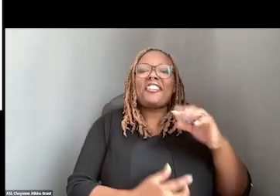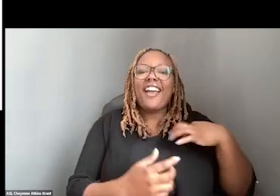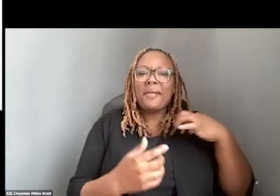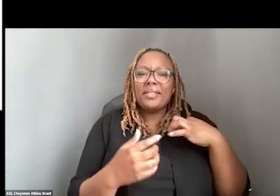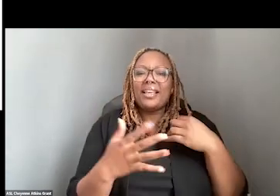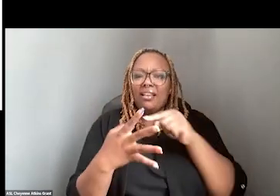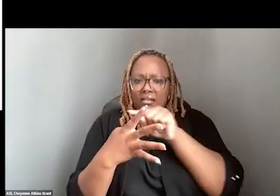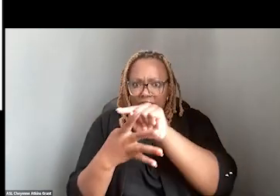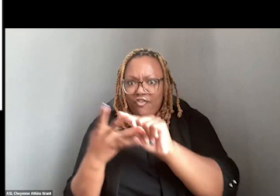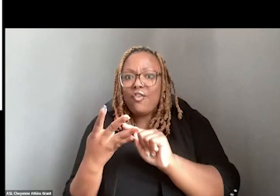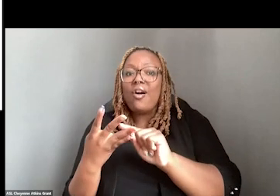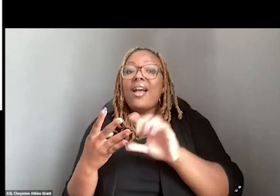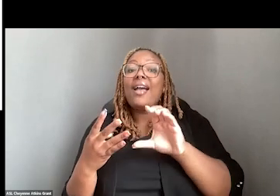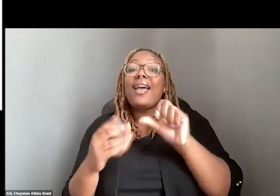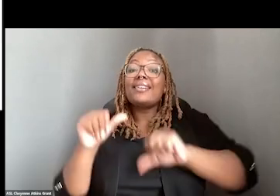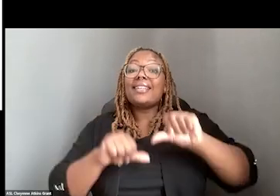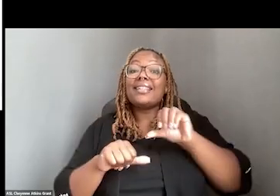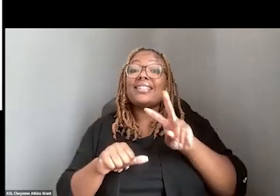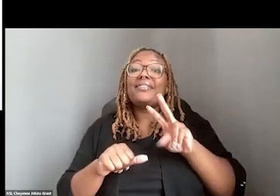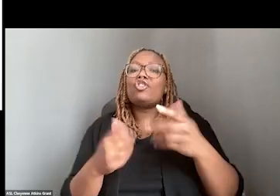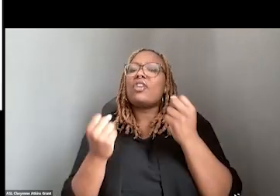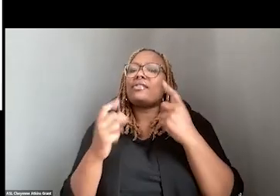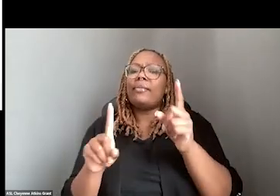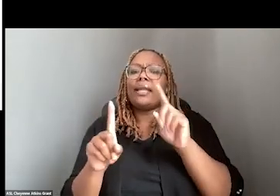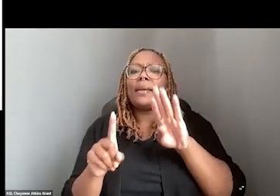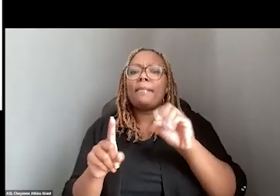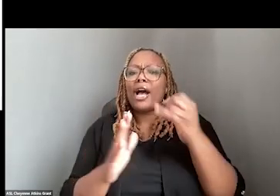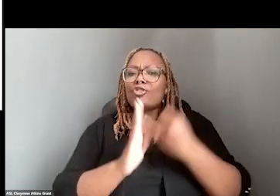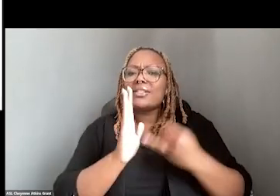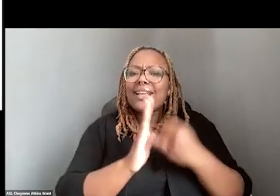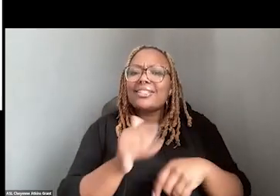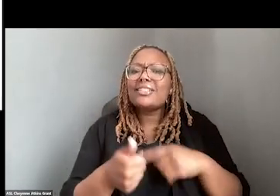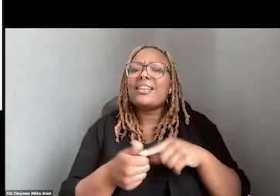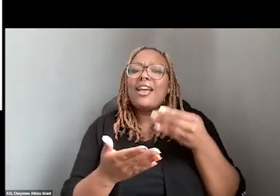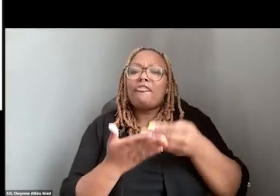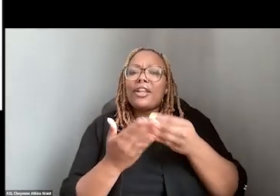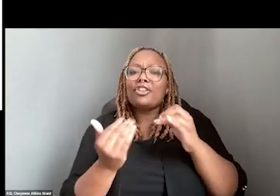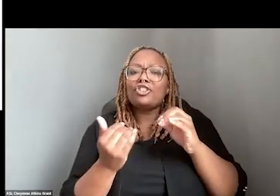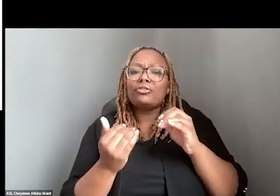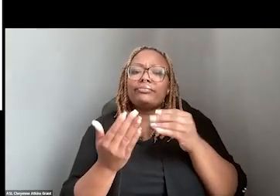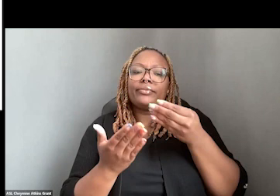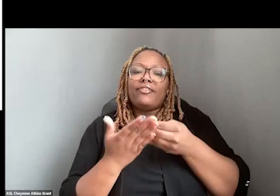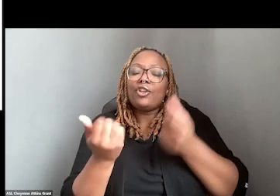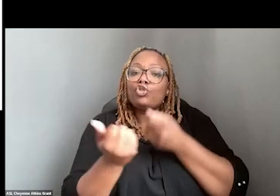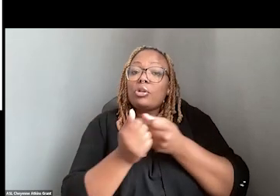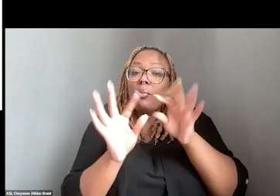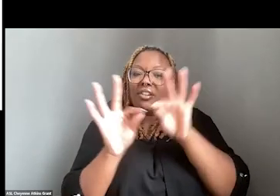In SciENcv, you can have as many biosketches and financial aid forms -- or, excuse me, financial support forms as you wish.